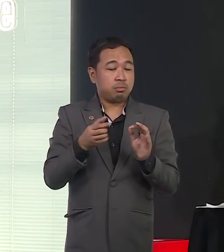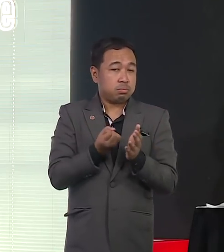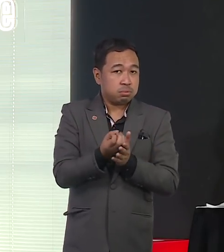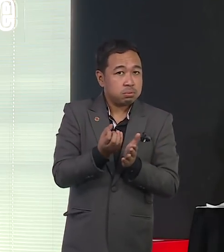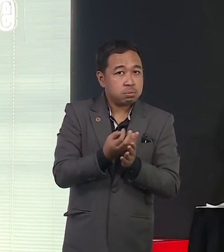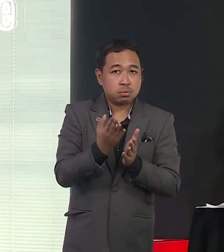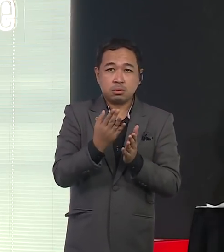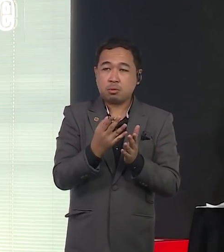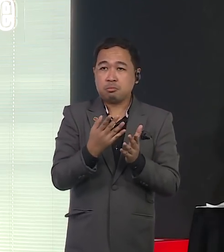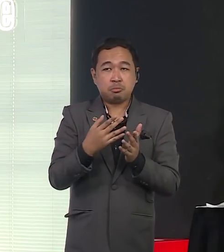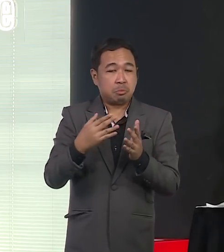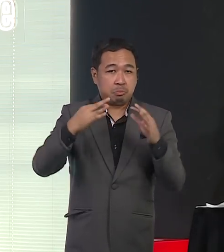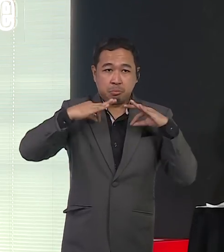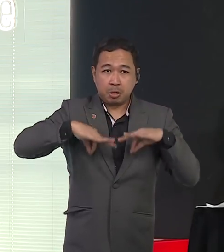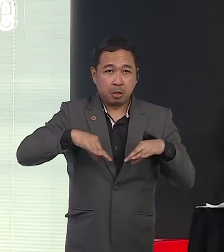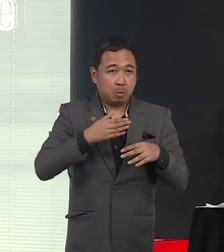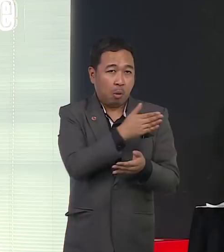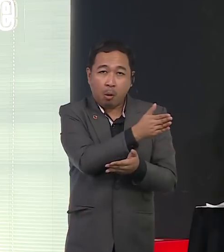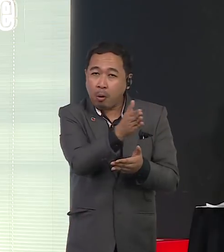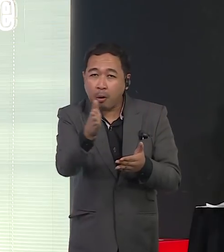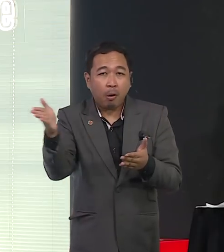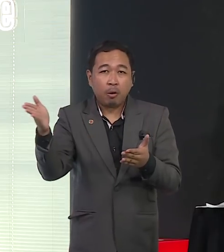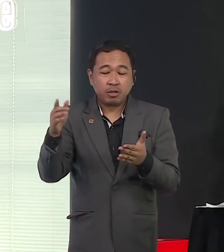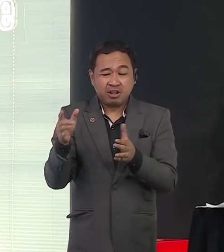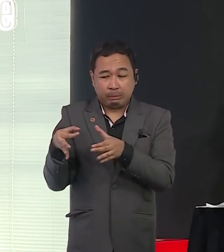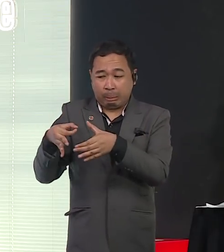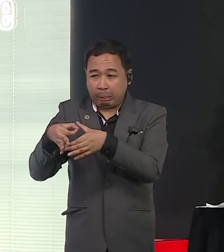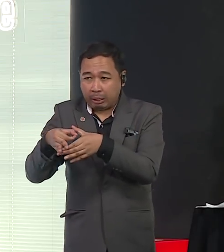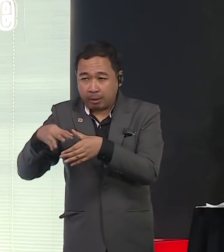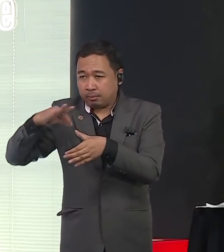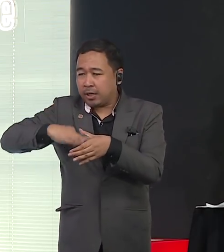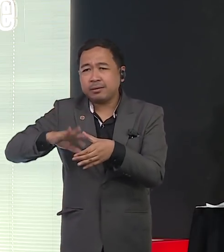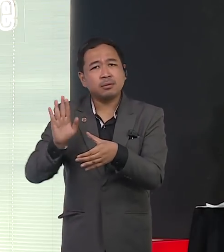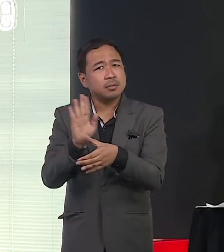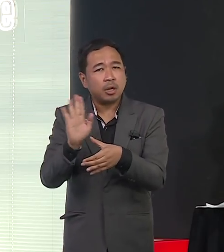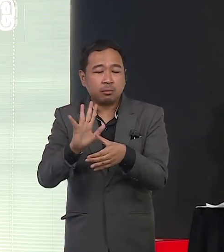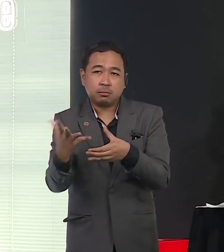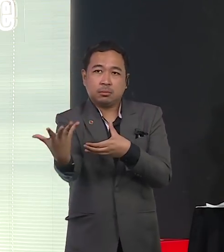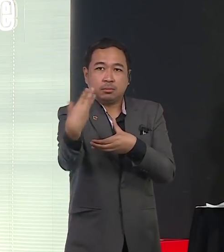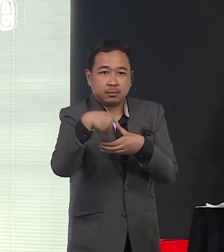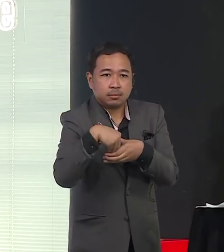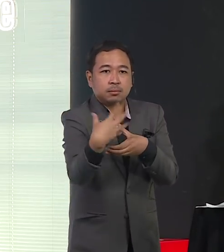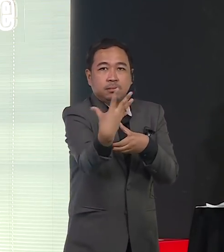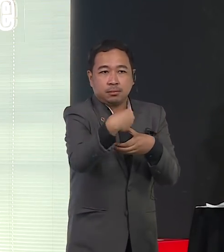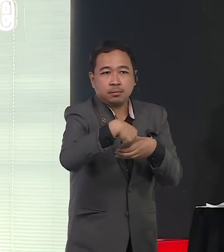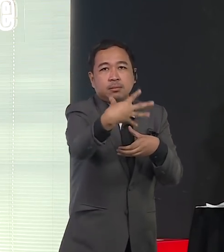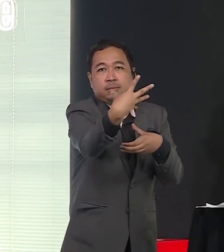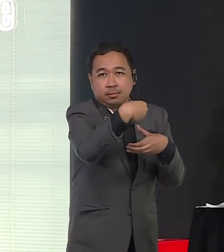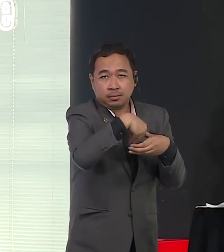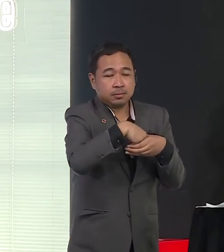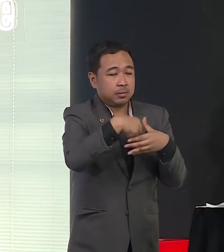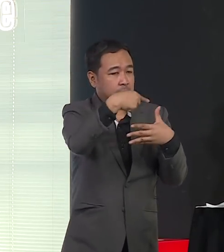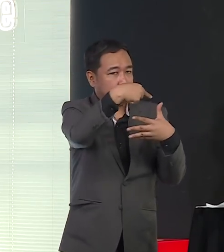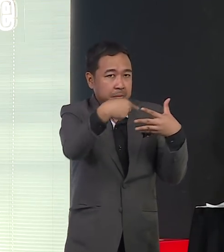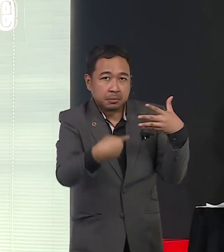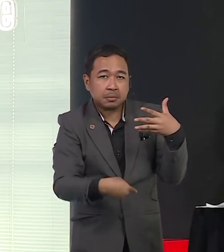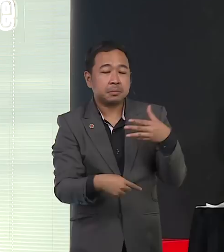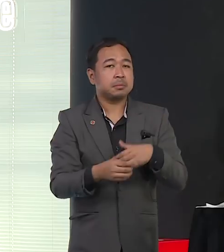As you may know that Google's mission is to organize the information and make it accessible and useful and also we believe that our product